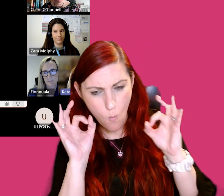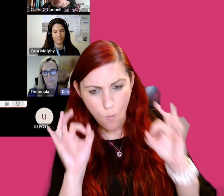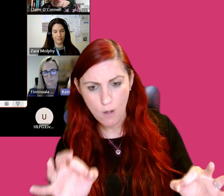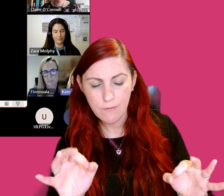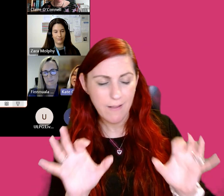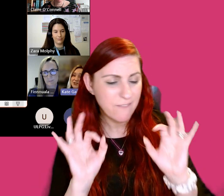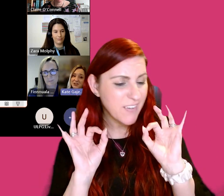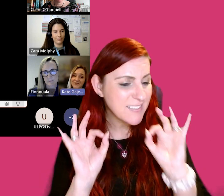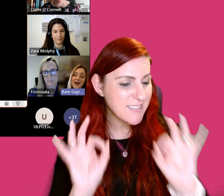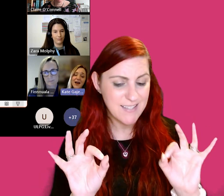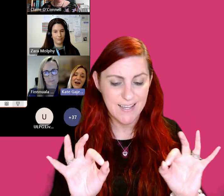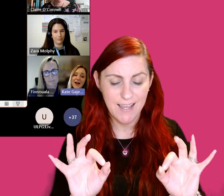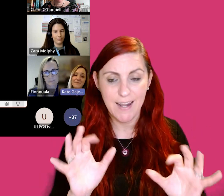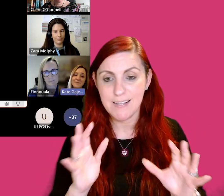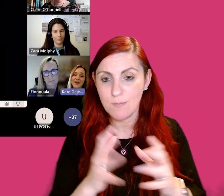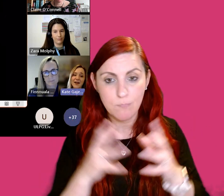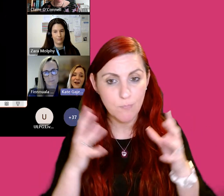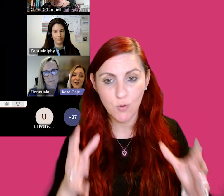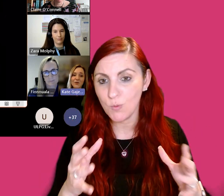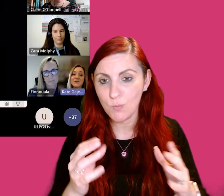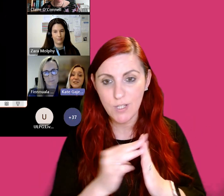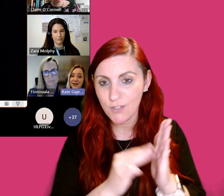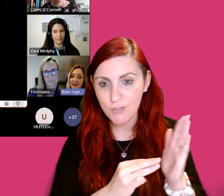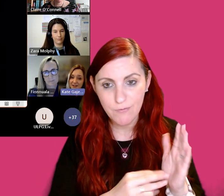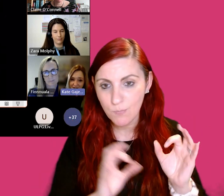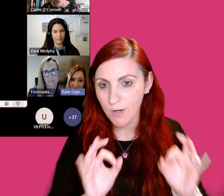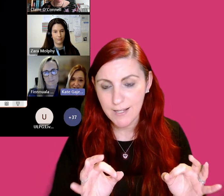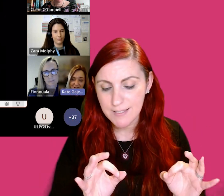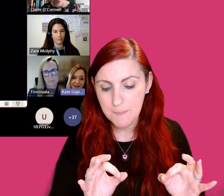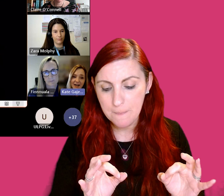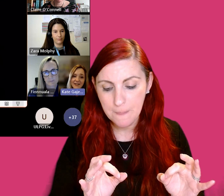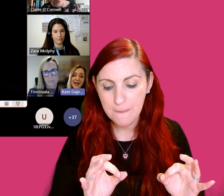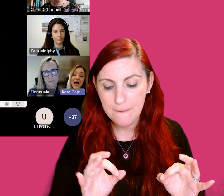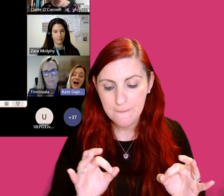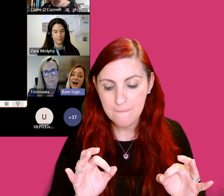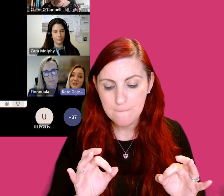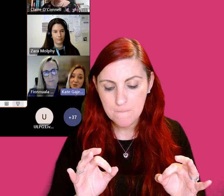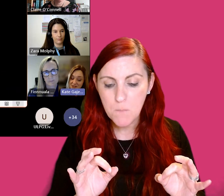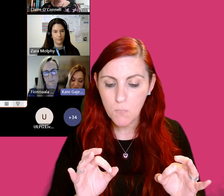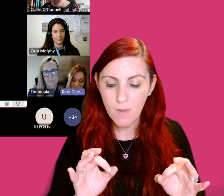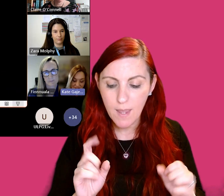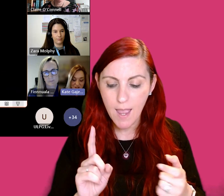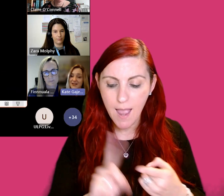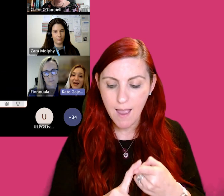great that such an initiative um uh was done and conducted here in Ireland I also wanted to mention